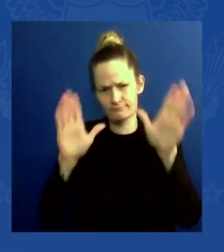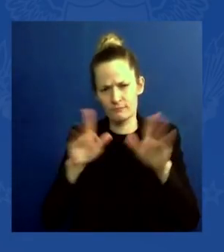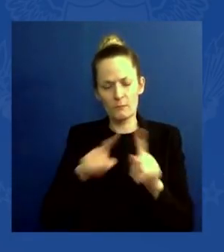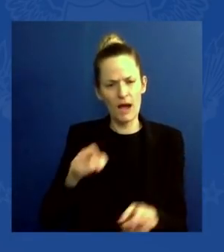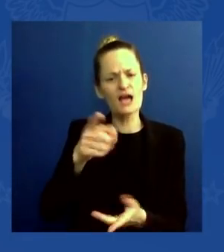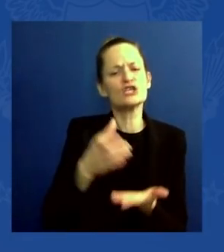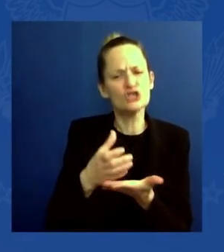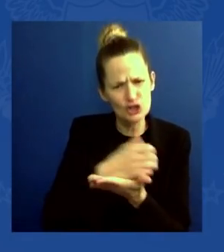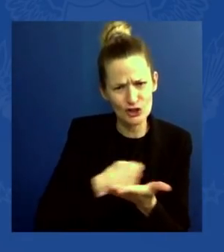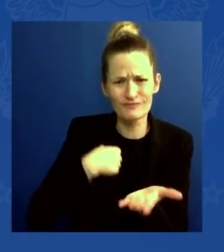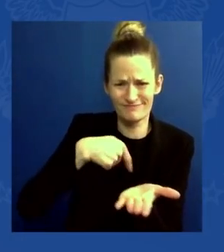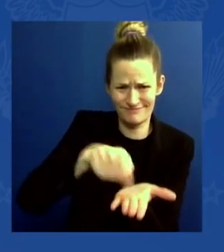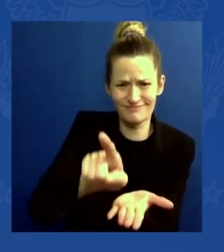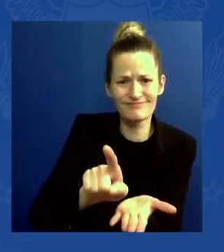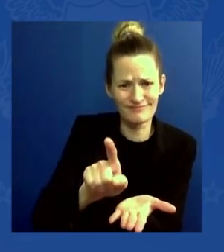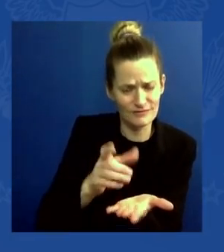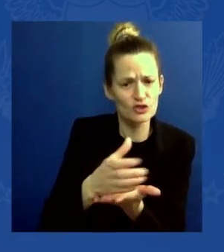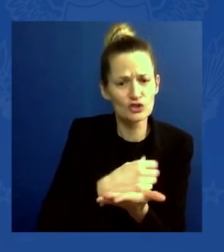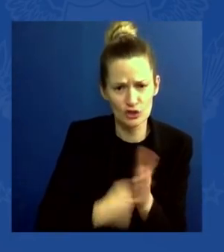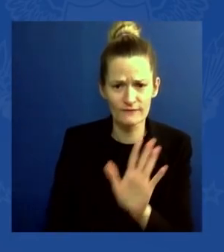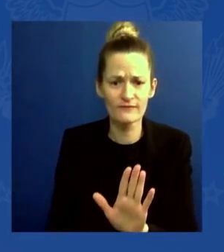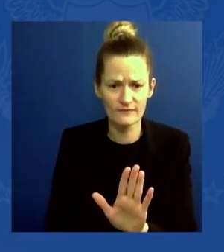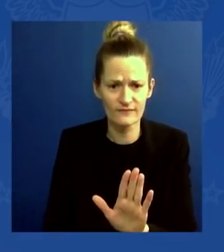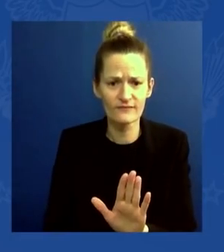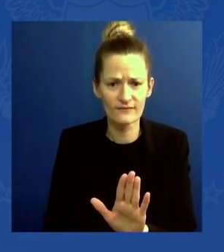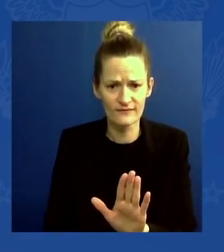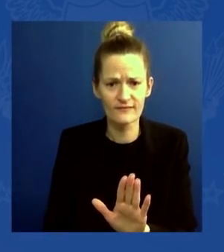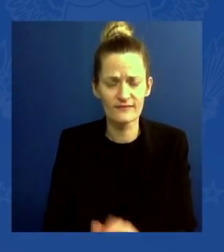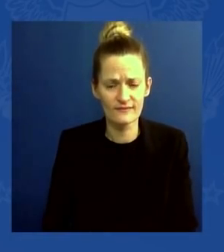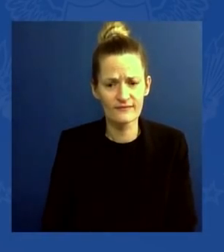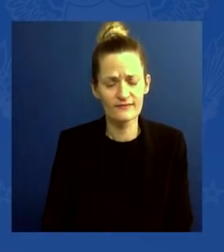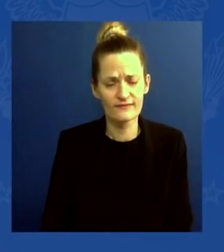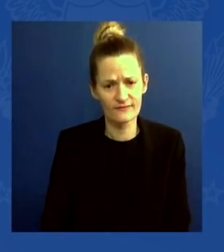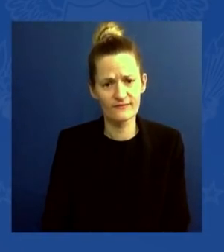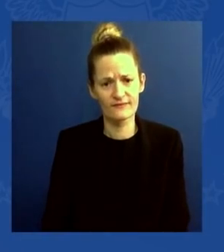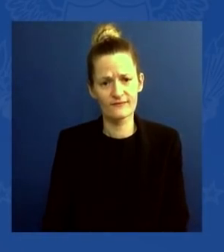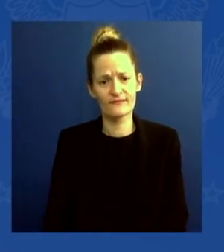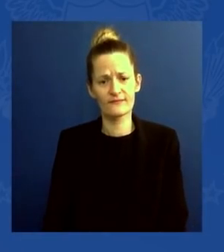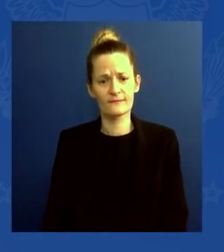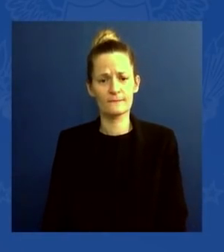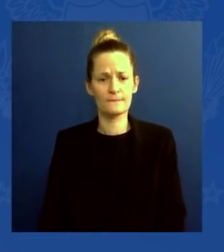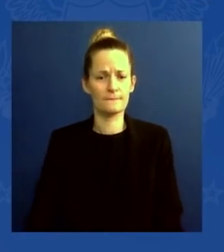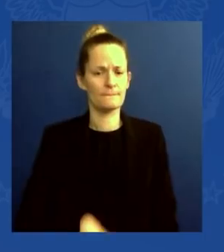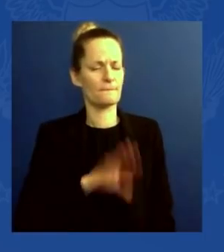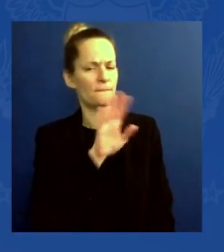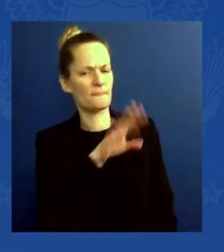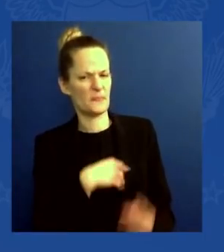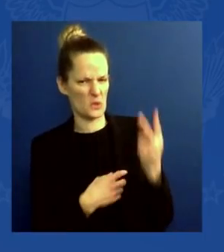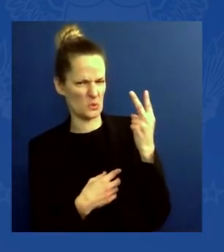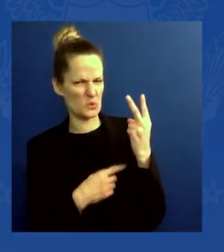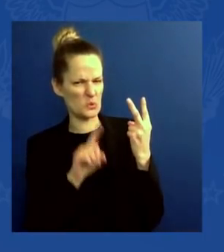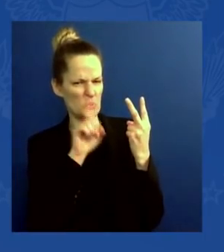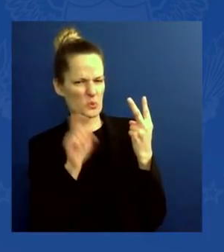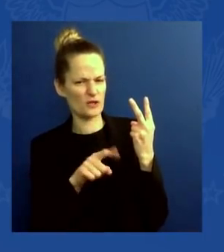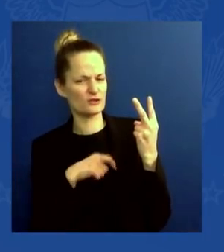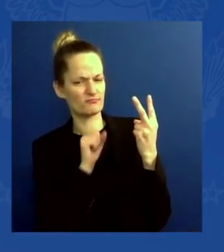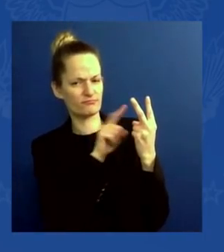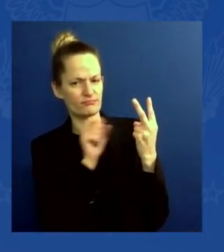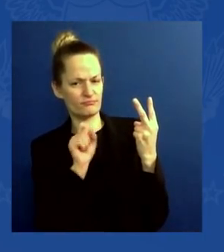You referred to China twice in your comments, and yet we haven't heard anything about the China bill, which is really the third element